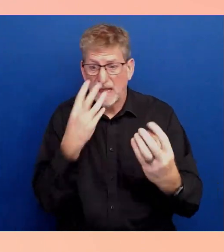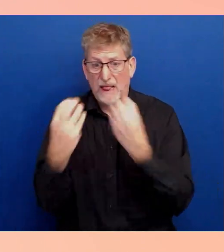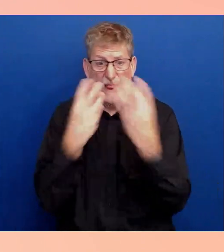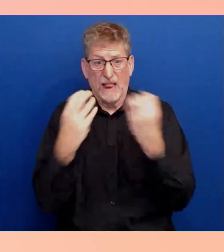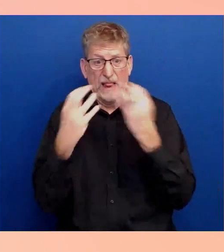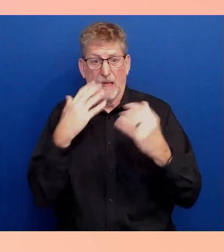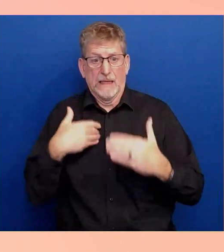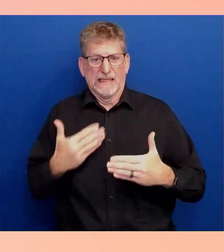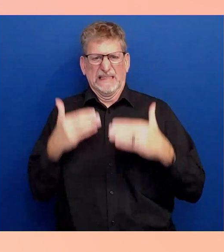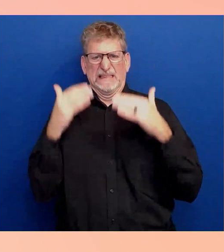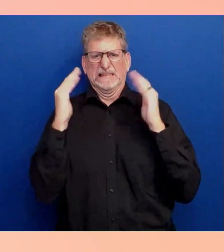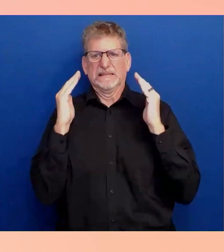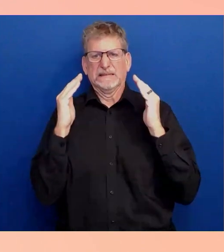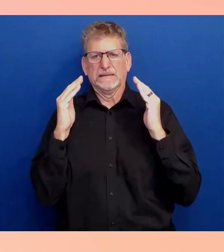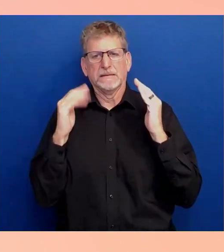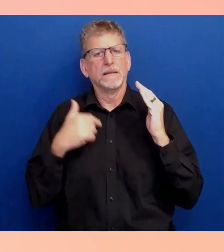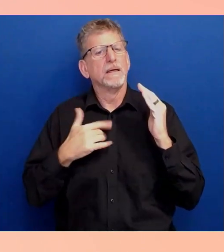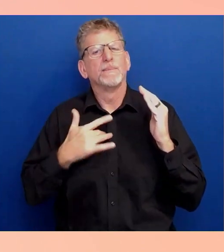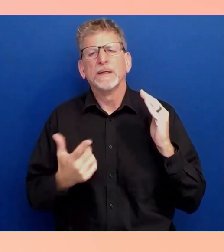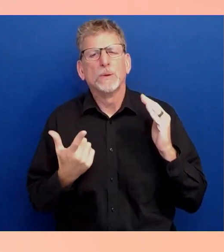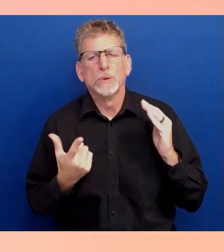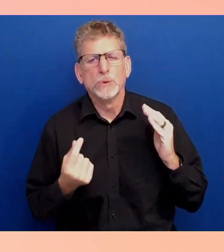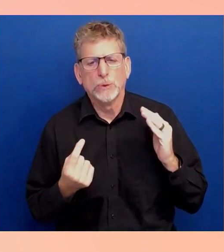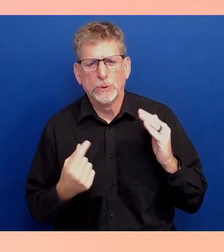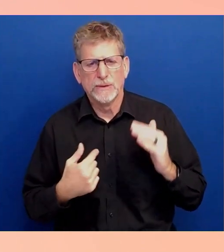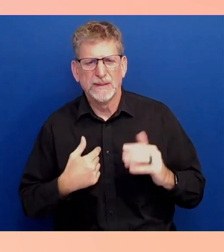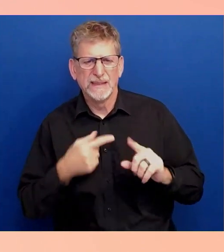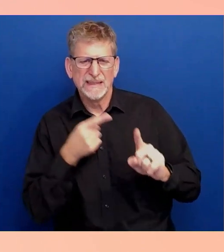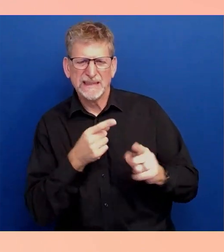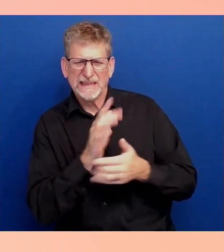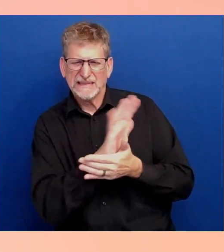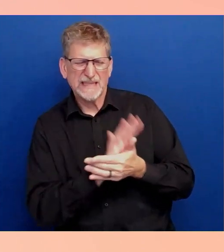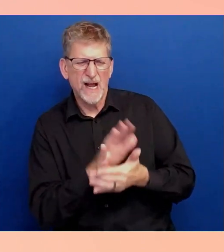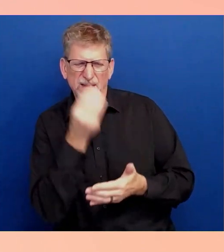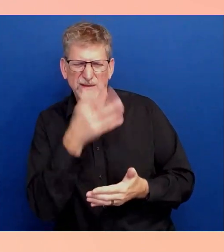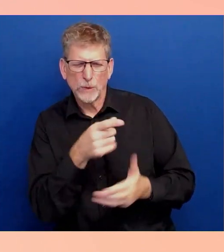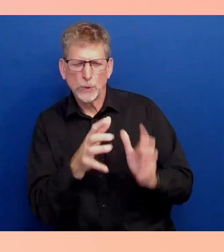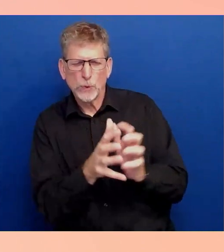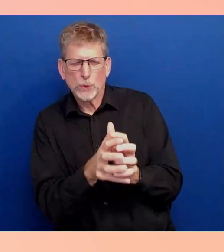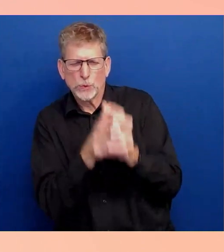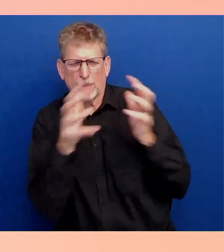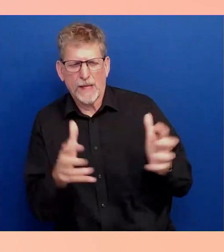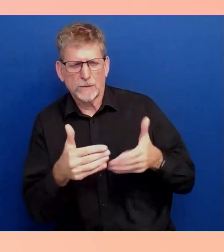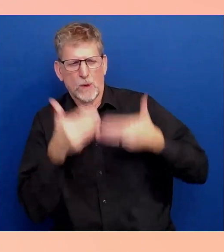I feel it's important that everyone has a fair and equal experience, and nothing gets left out for anyone."